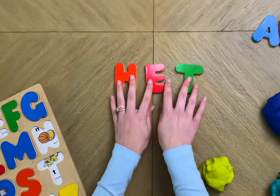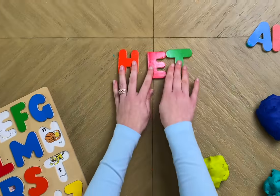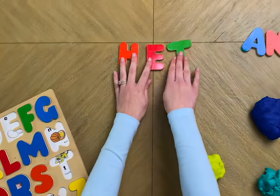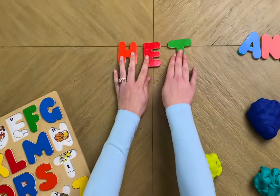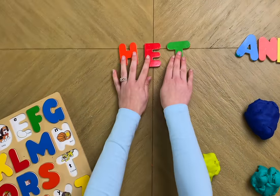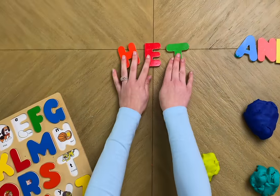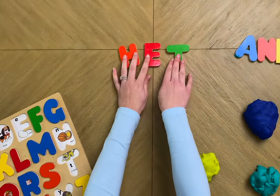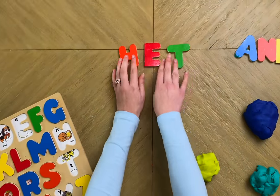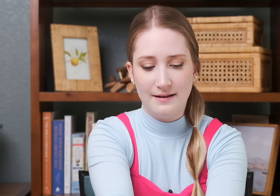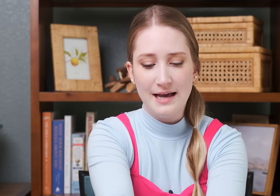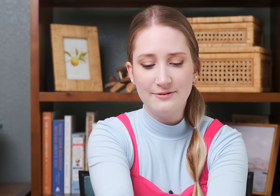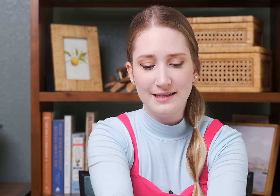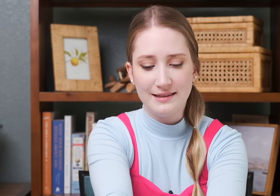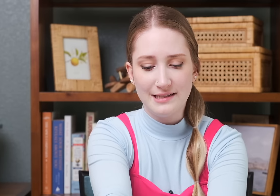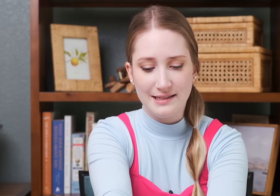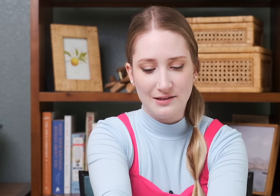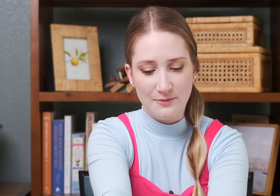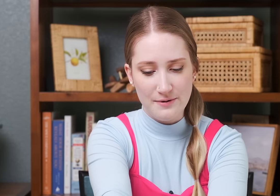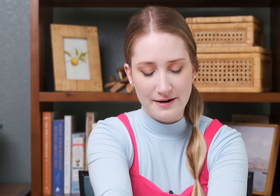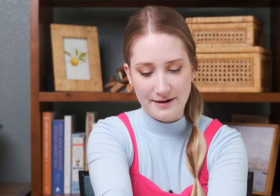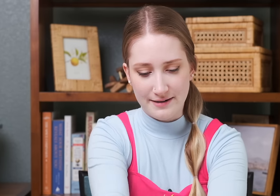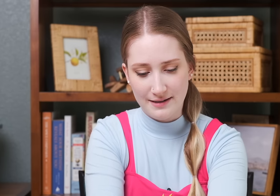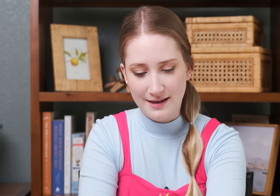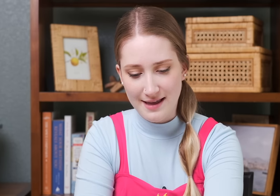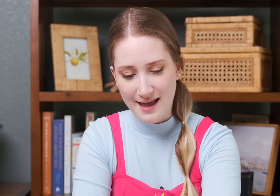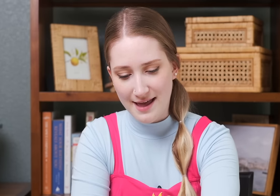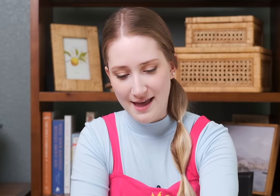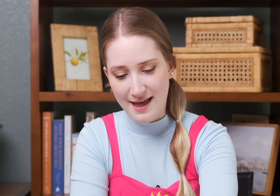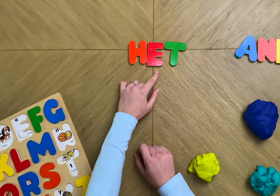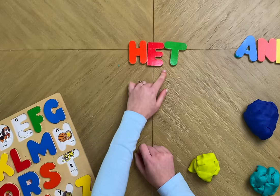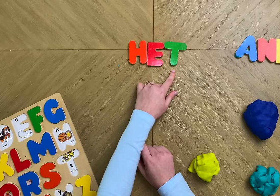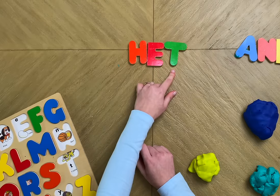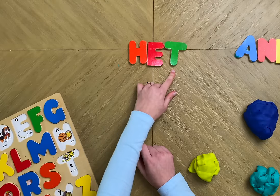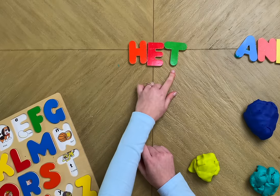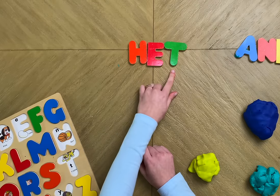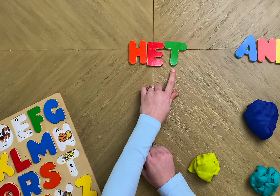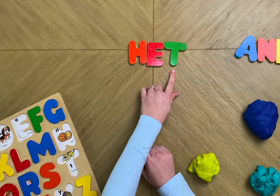I don't think this is a word. Het. No.